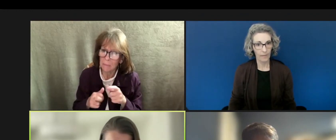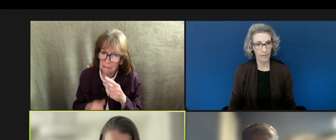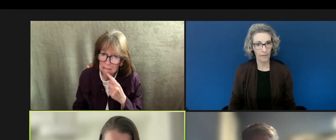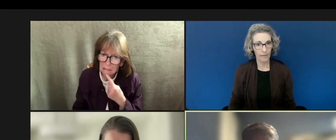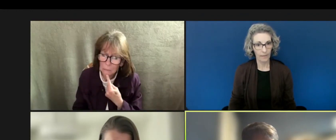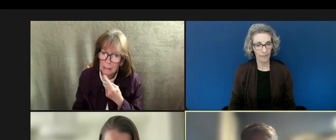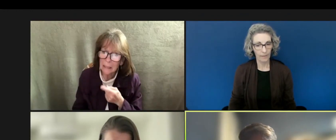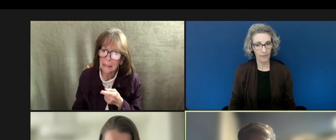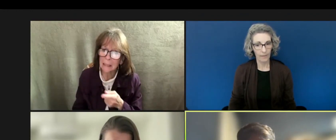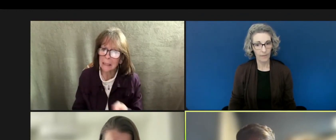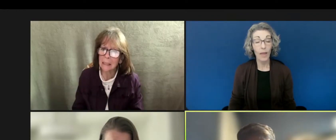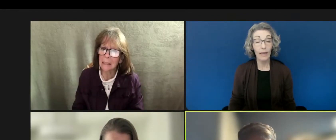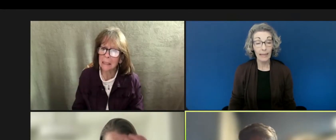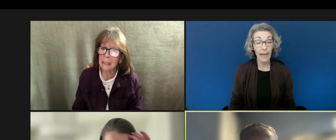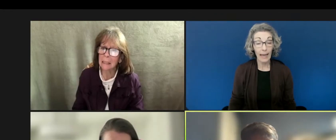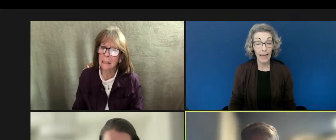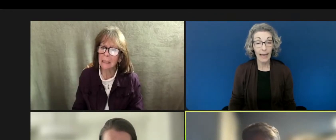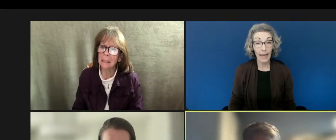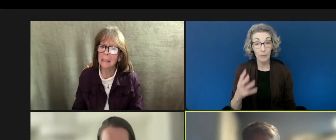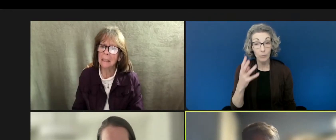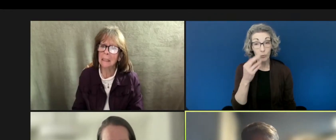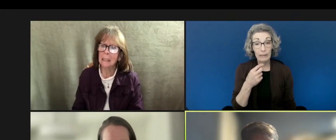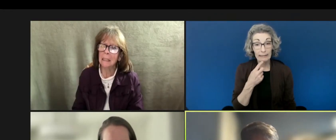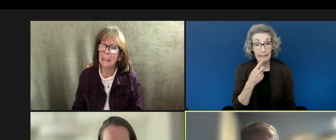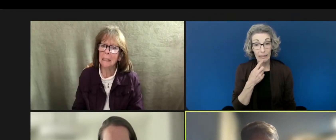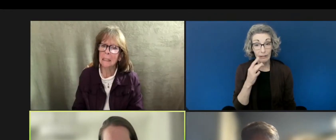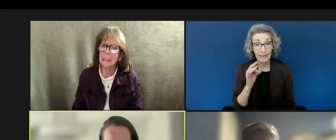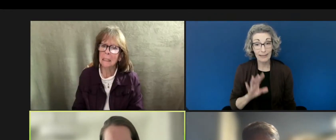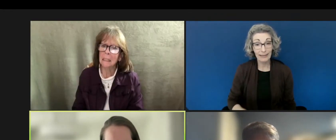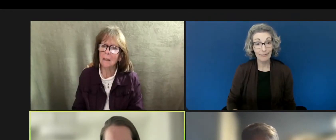Yeah, it's pretty serious, yeah >> Gosh!